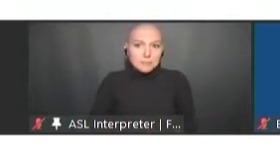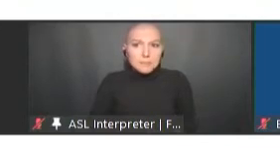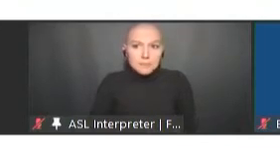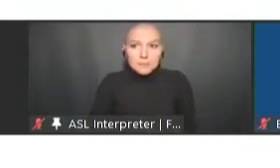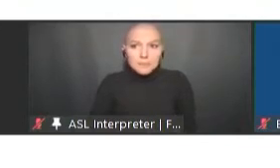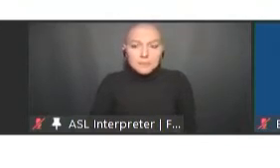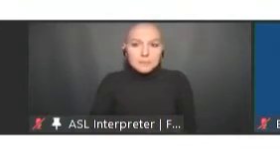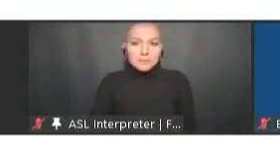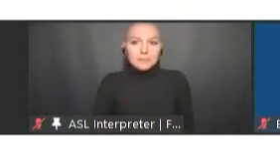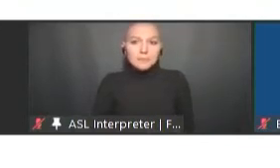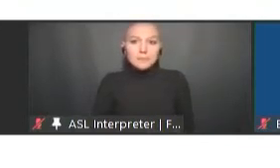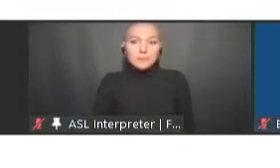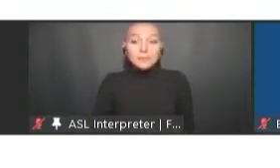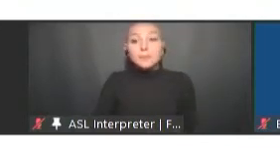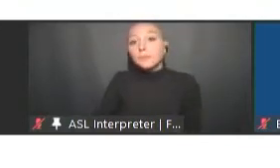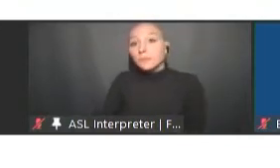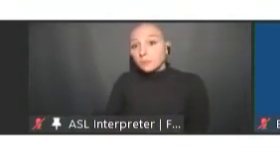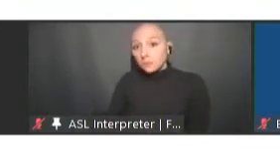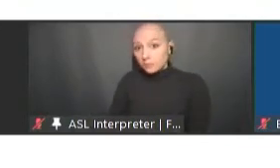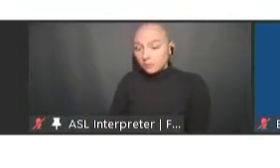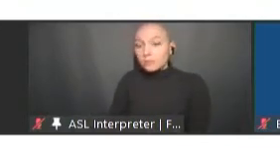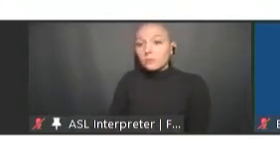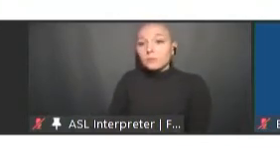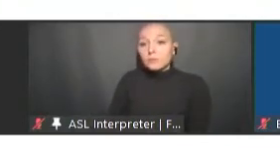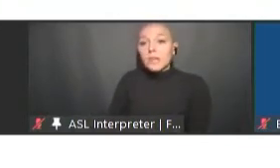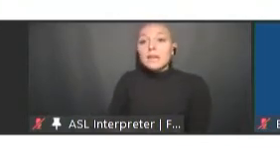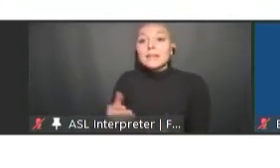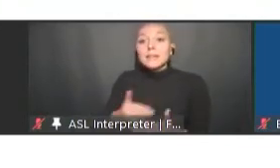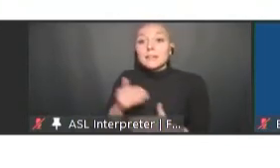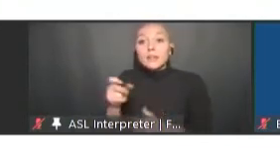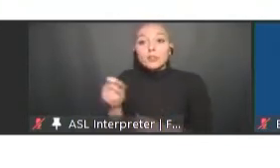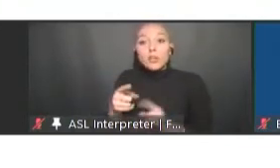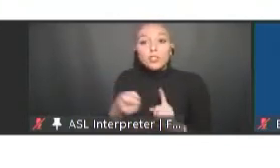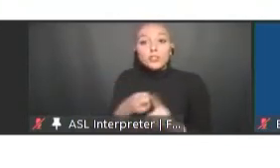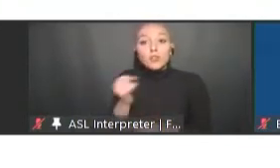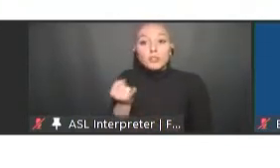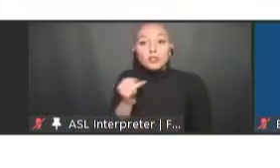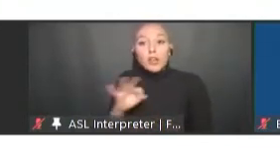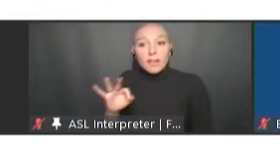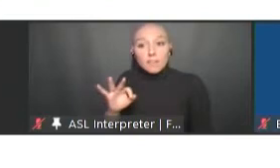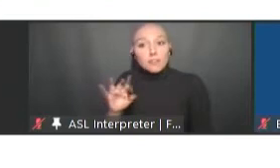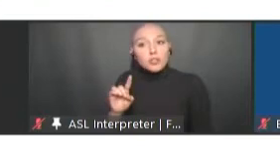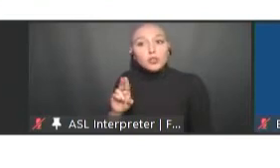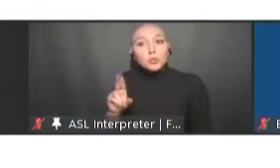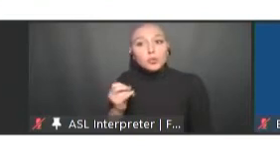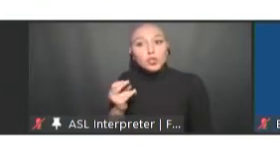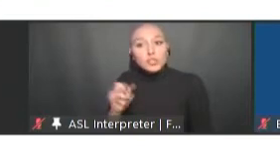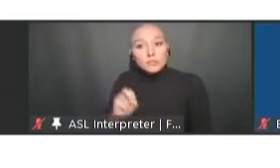Robert Hopkins: Our next question is from Jeff Duchin. Jeffrey